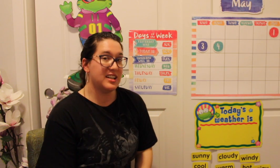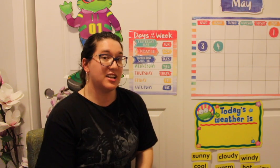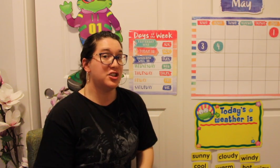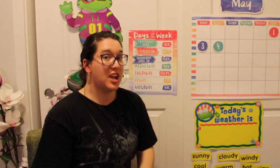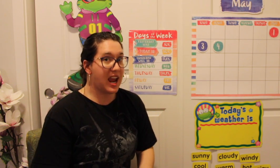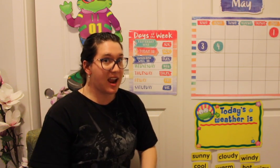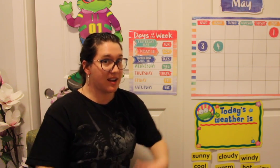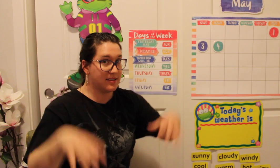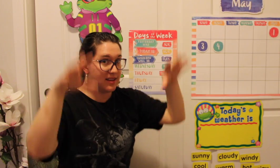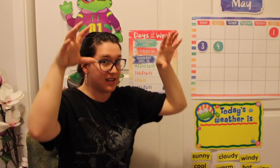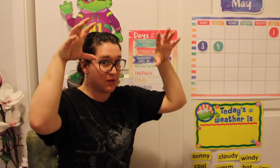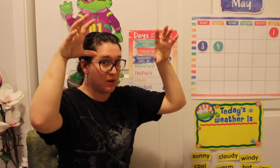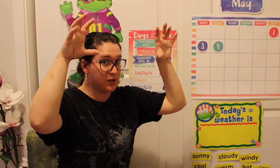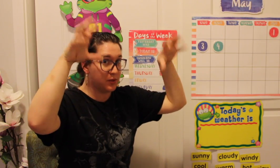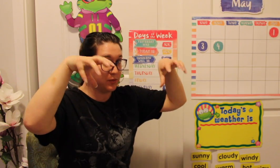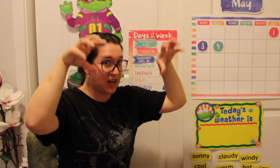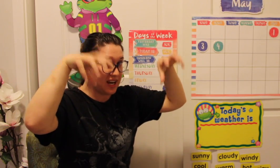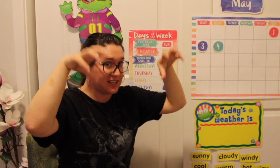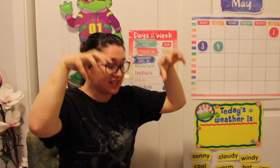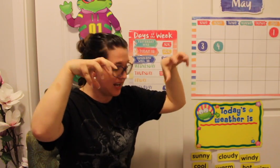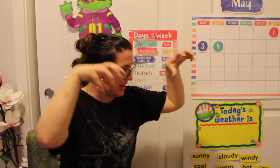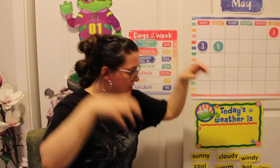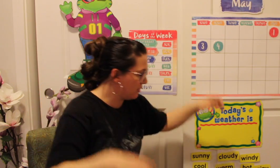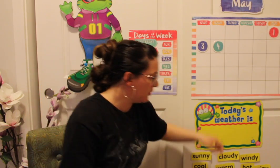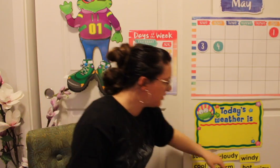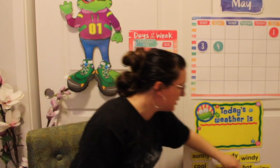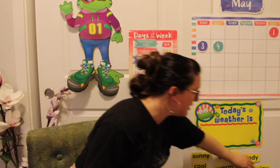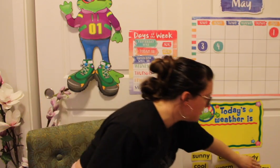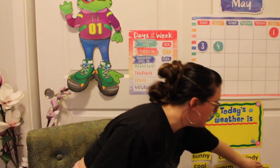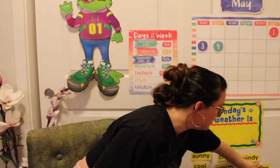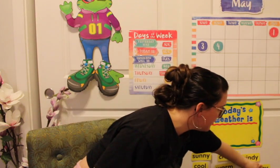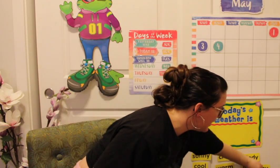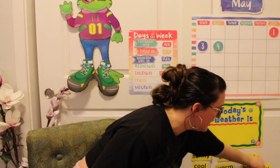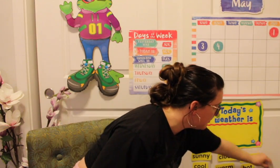is a chance that it's going to rain today so we're just gonna put rain up